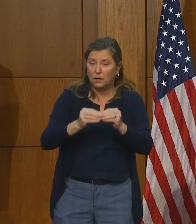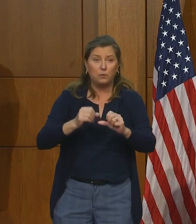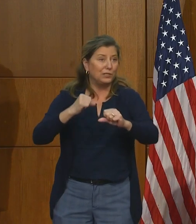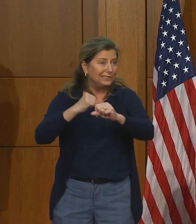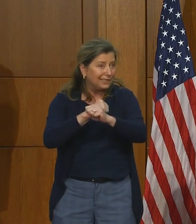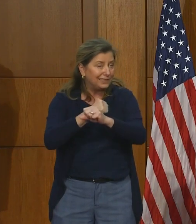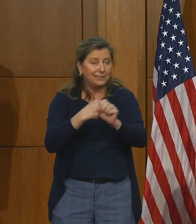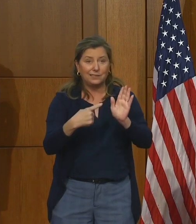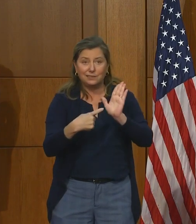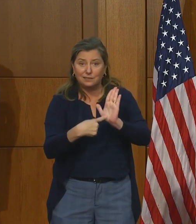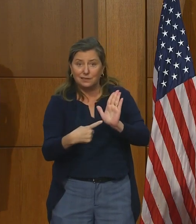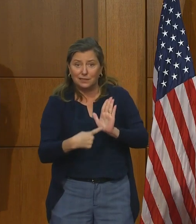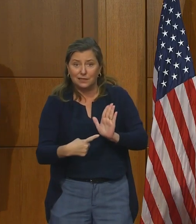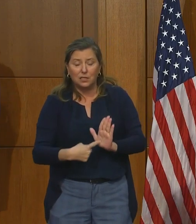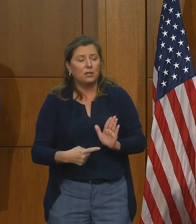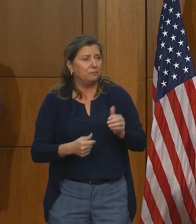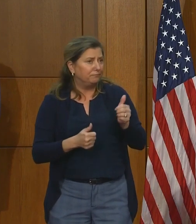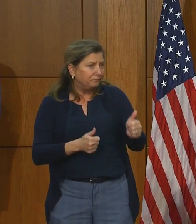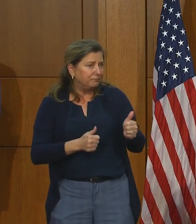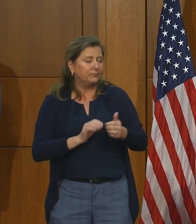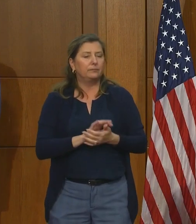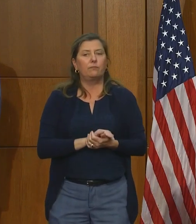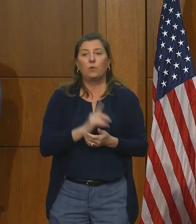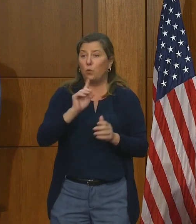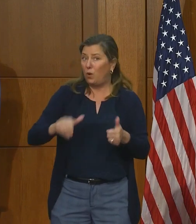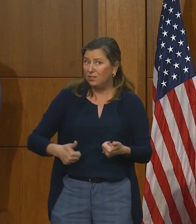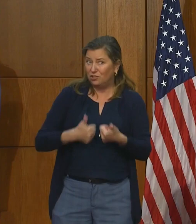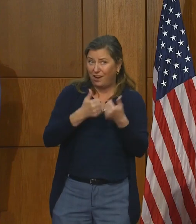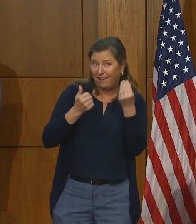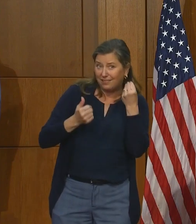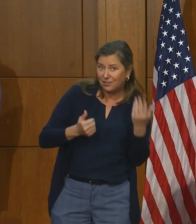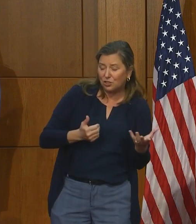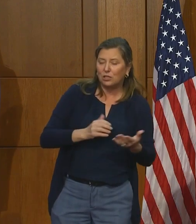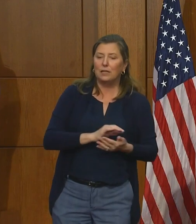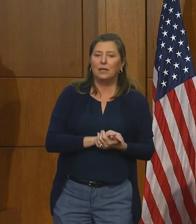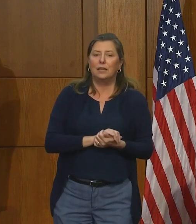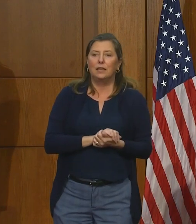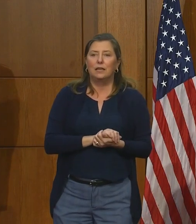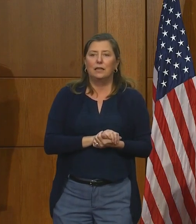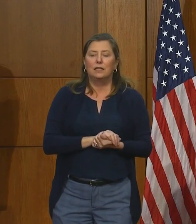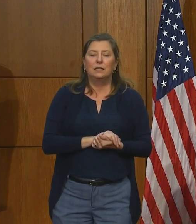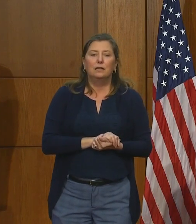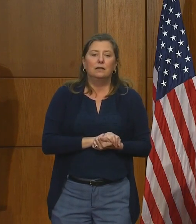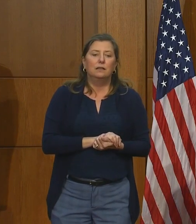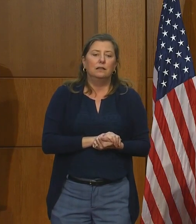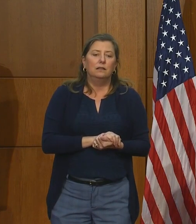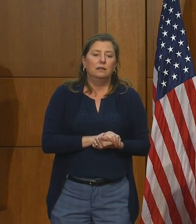WILL TELL YOU. YOU'VE DONE A